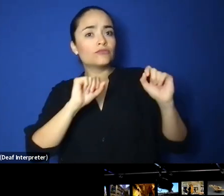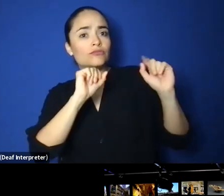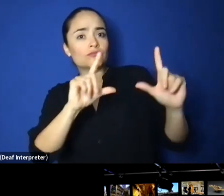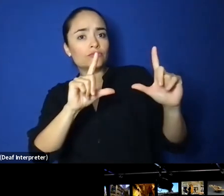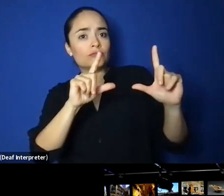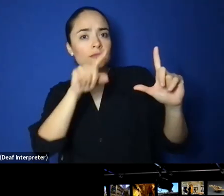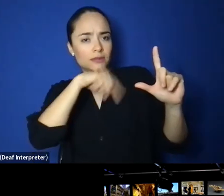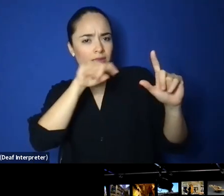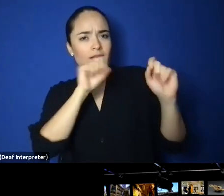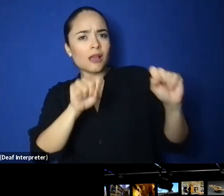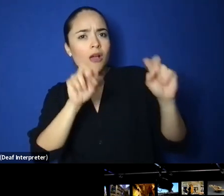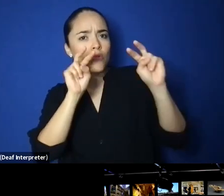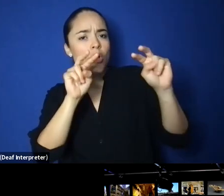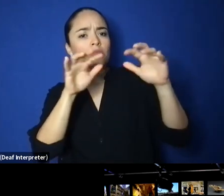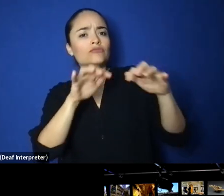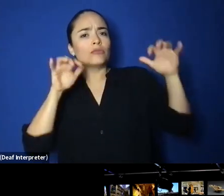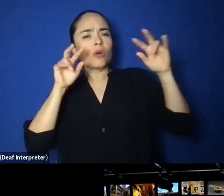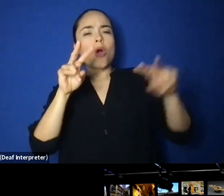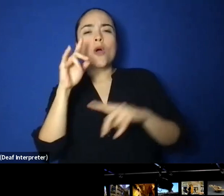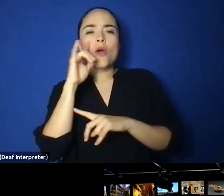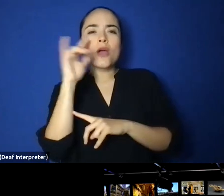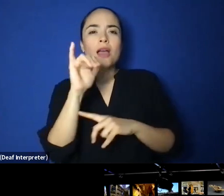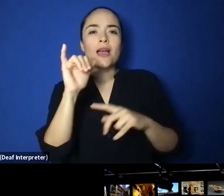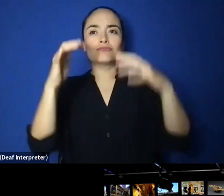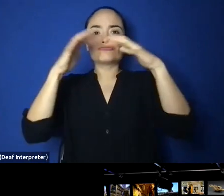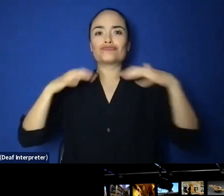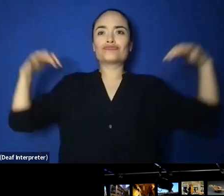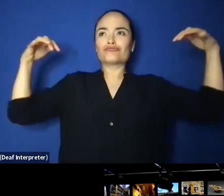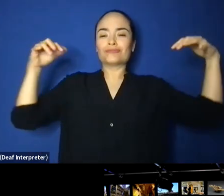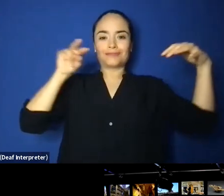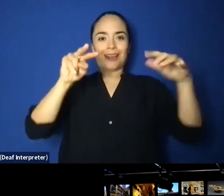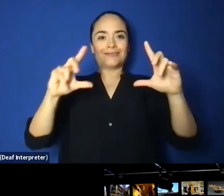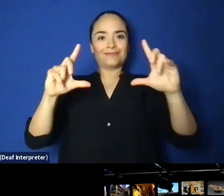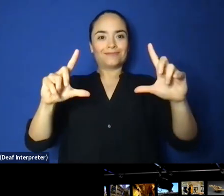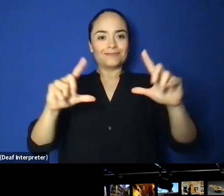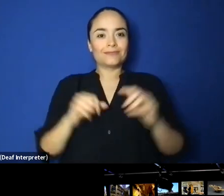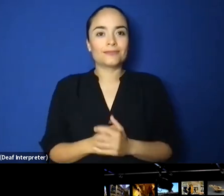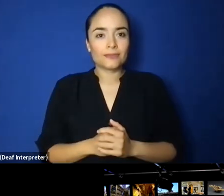speakers right now on my audience monitor. If you cannot see that, we have found in the past